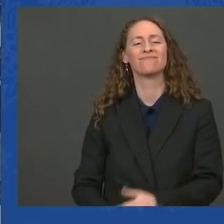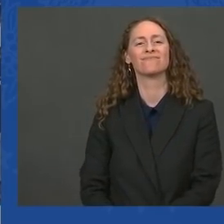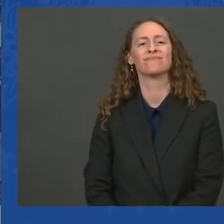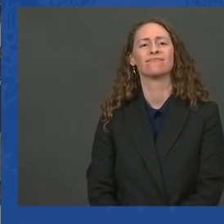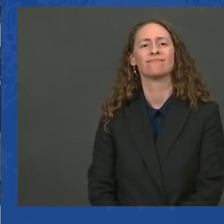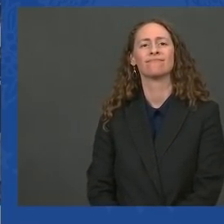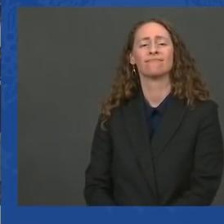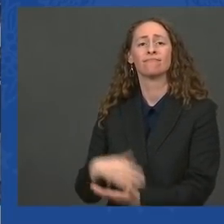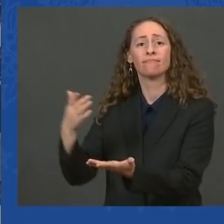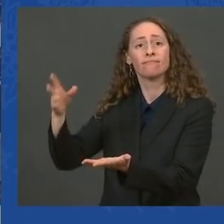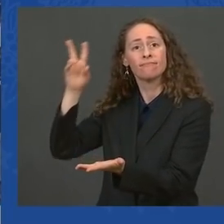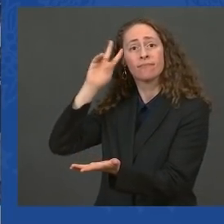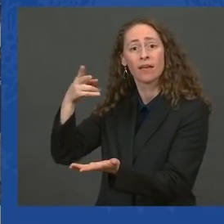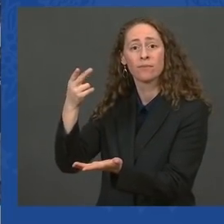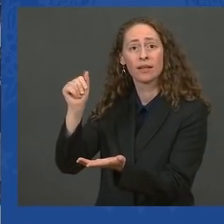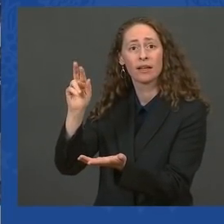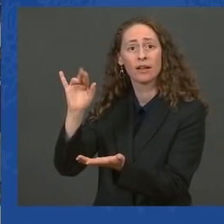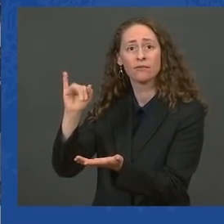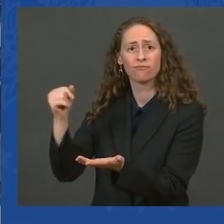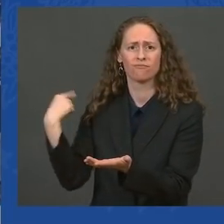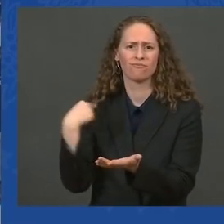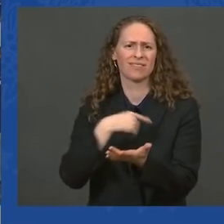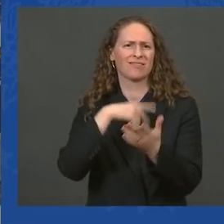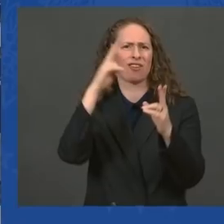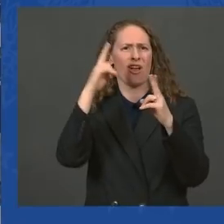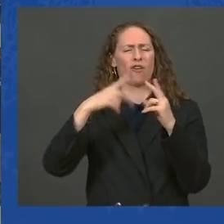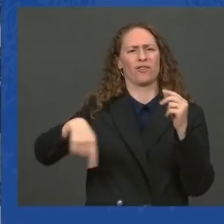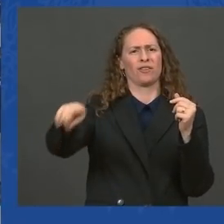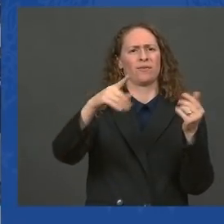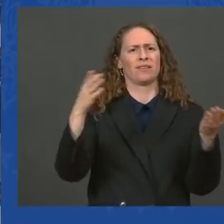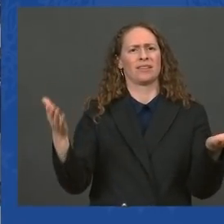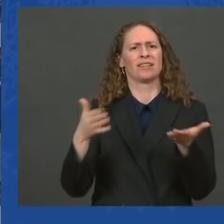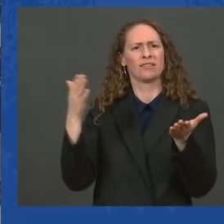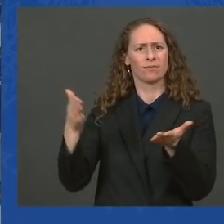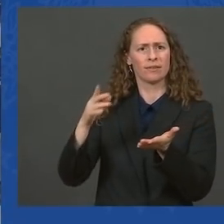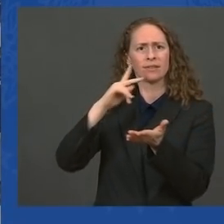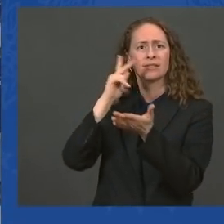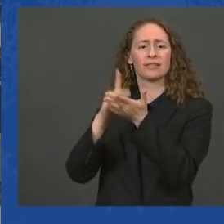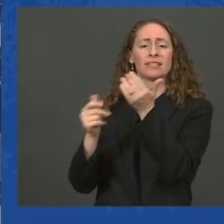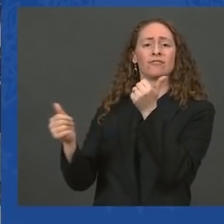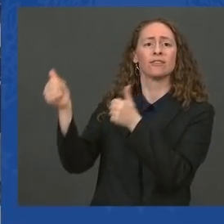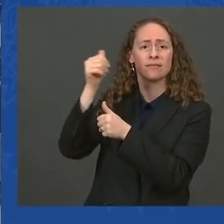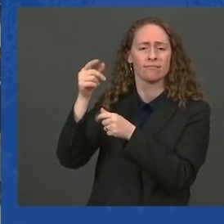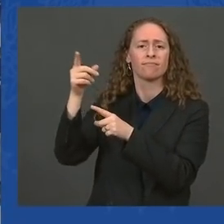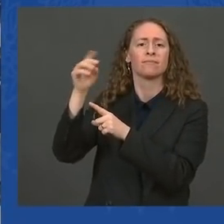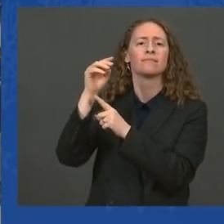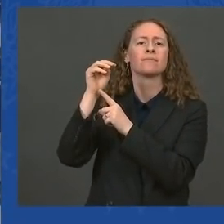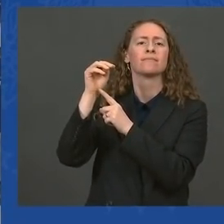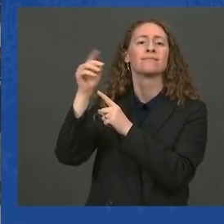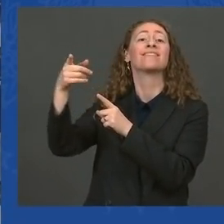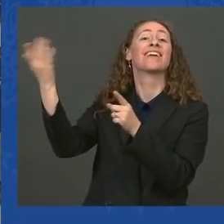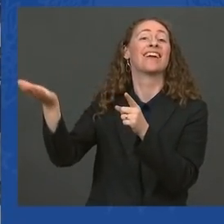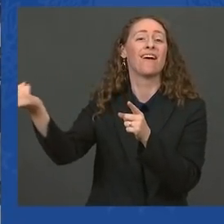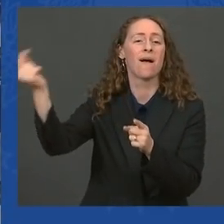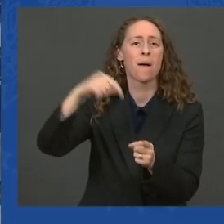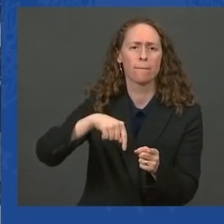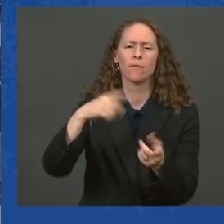Secretary McDonough, thank you for your work to ensure that the VA provides world-class care and support for those who bore the battle.